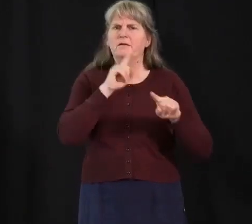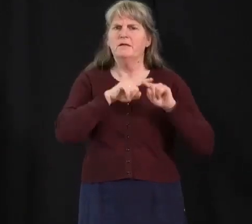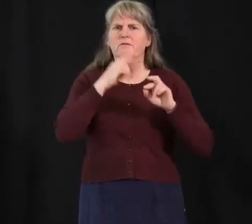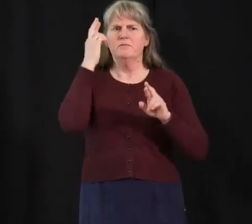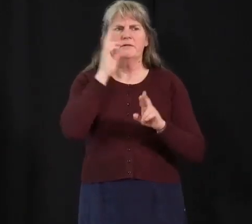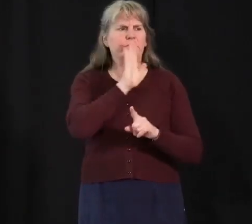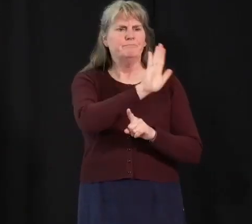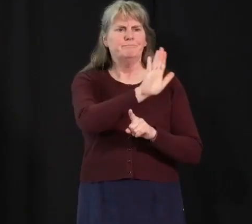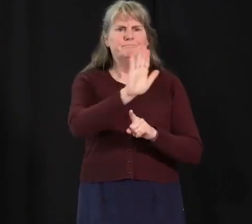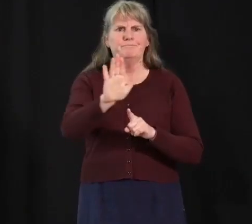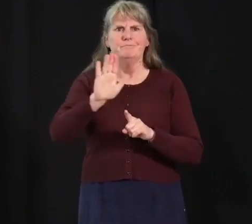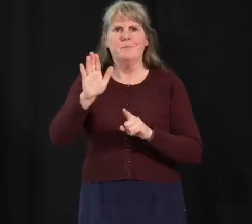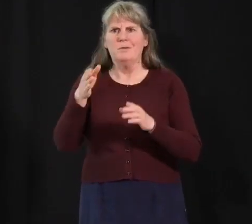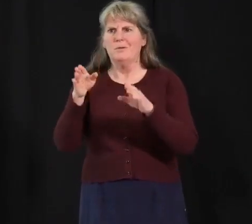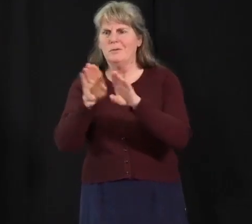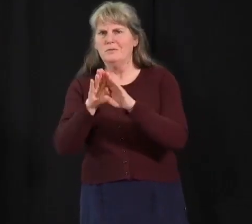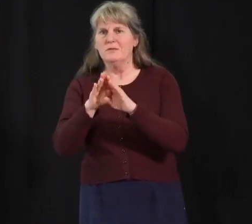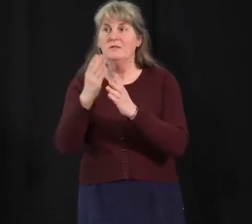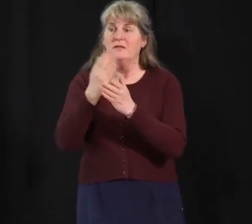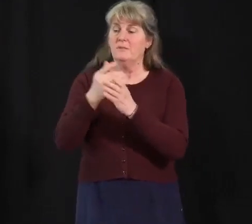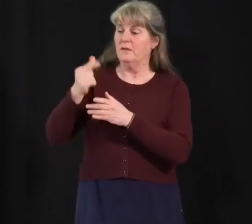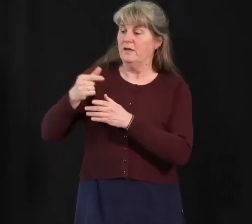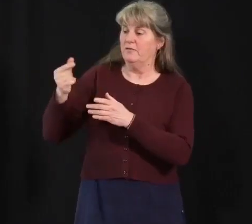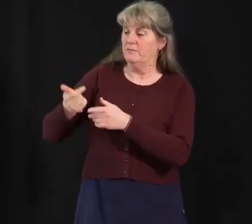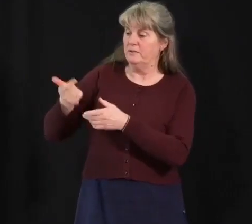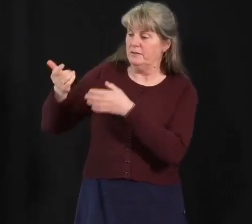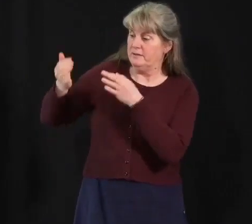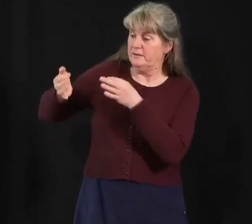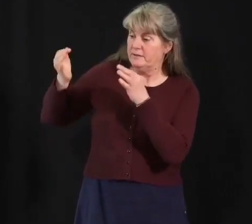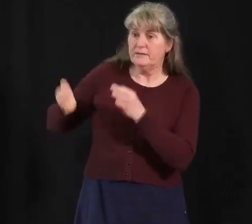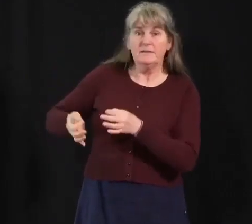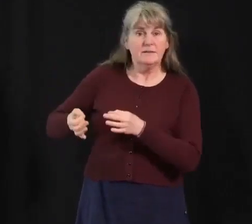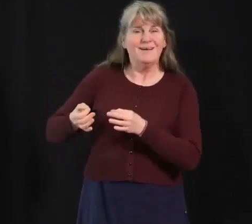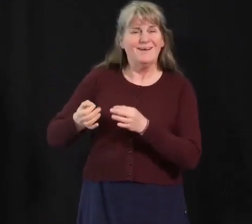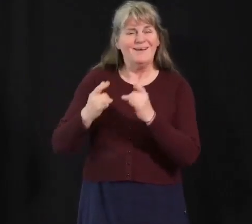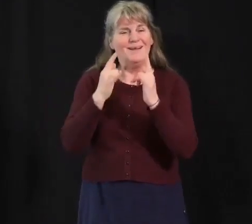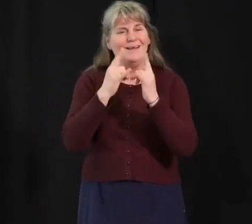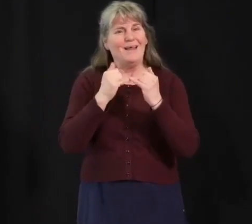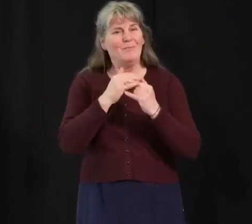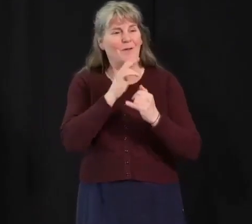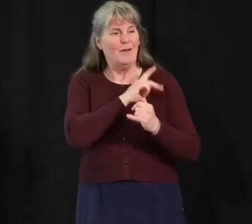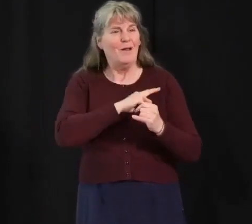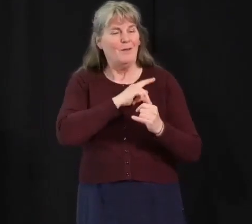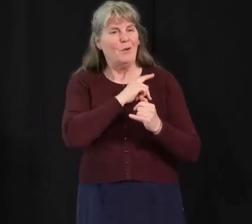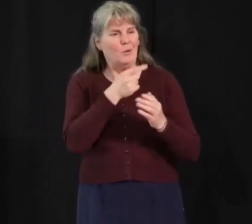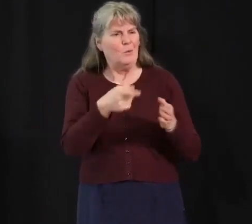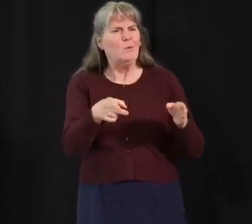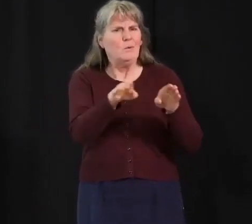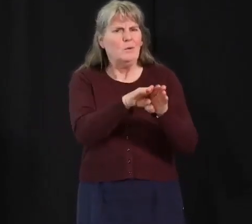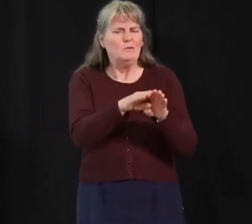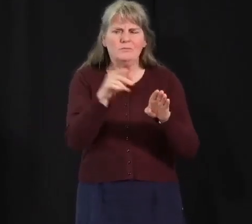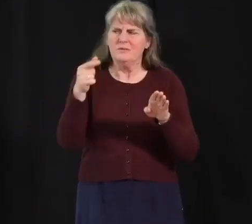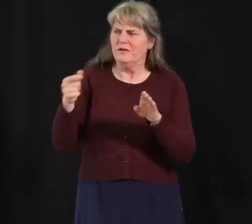open, or not closed, and campgrounds are closed.